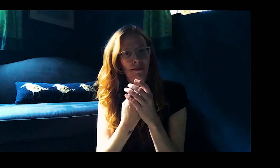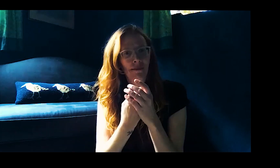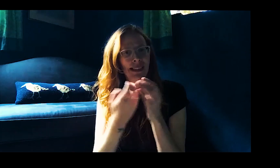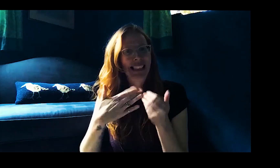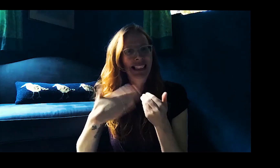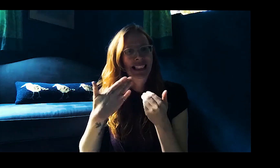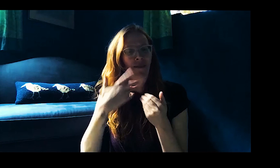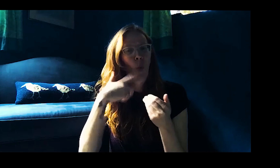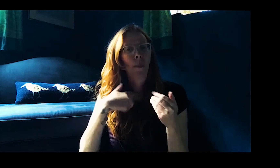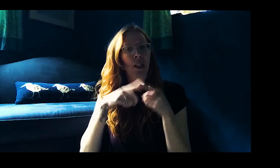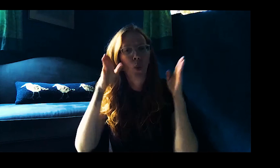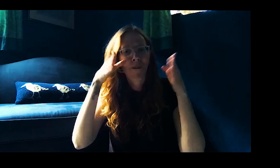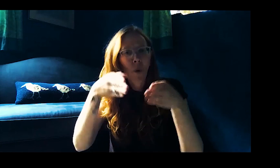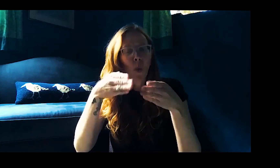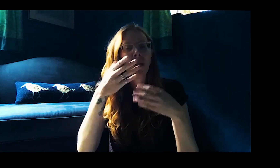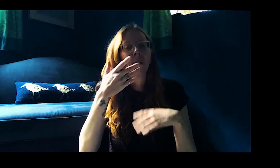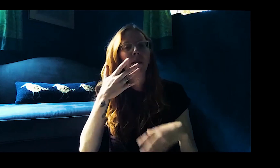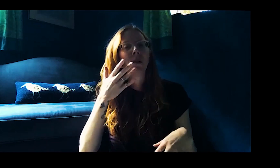I am able to really focus very easily, and tune everything else out,